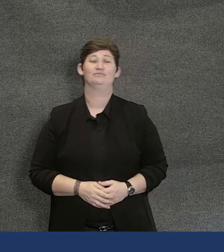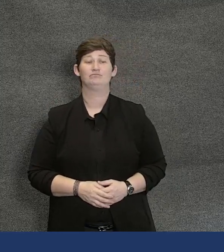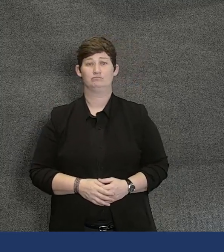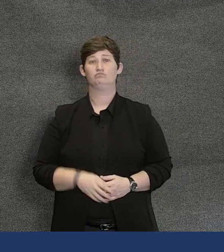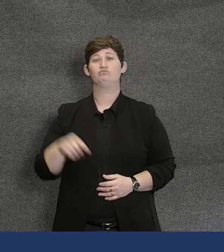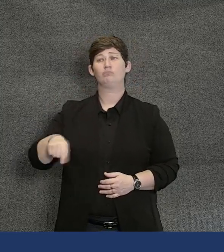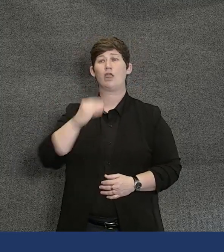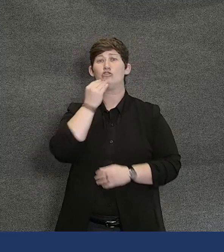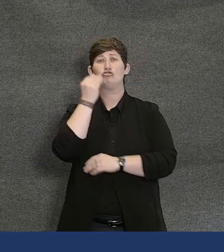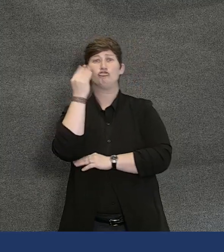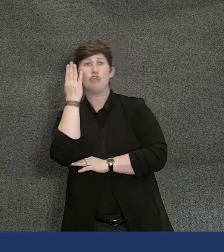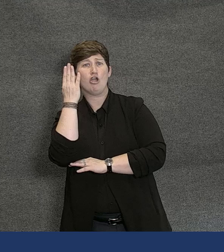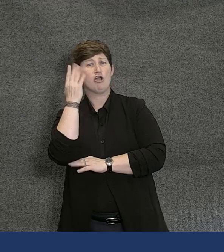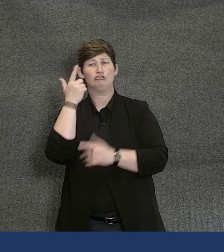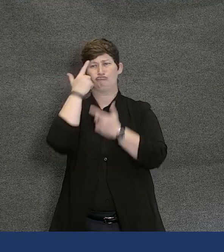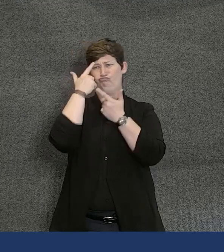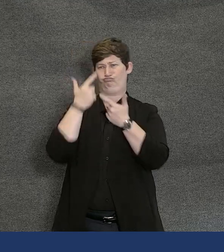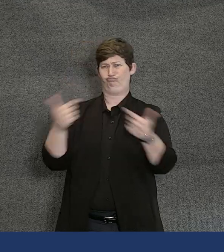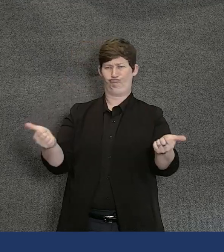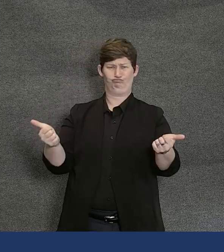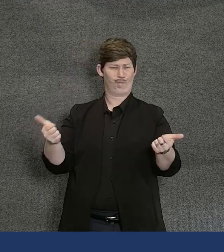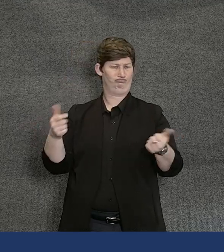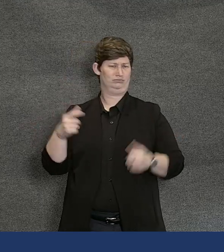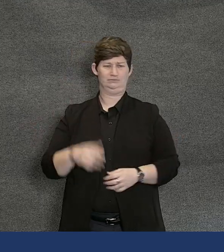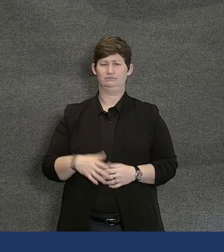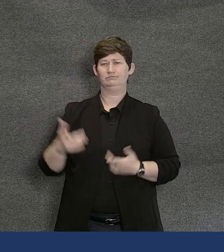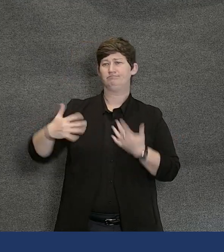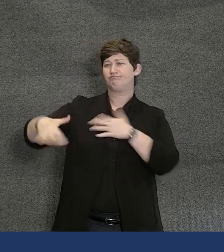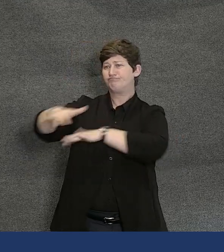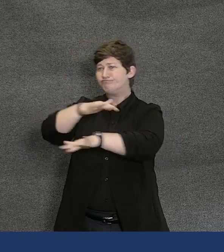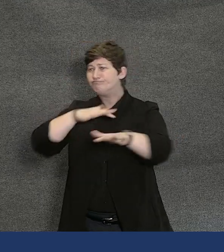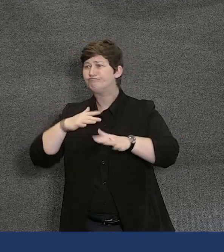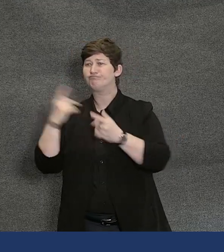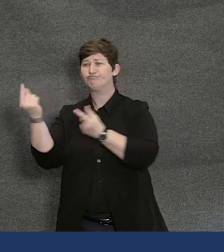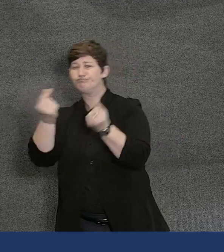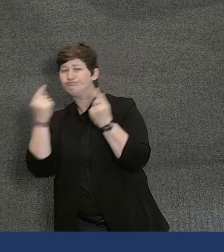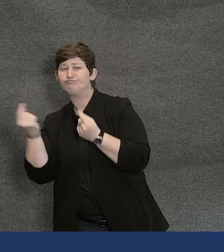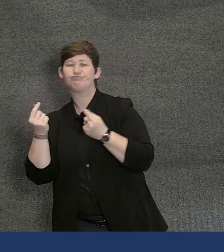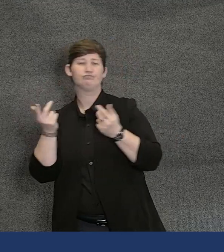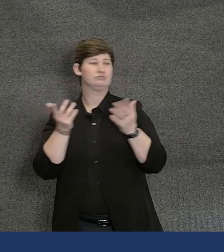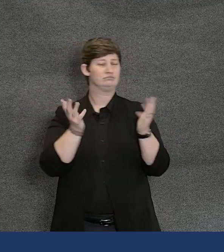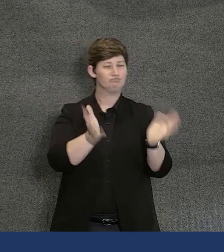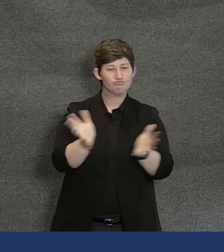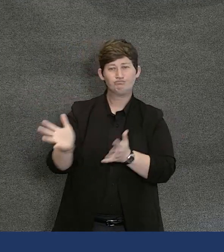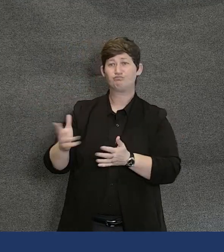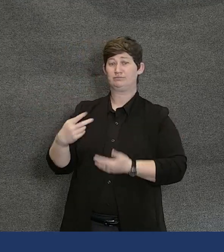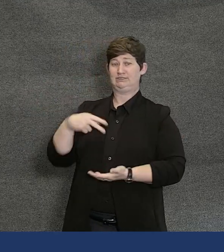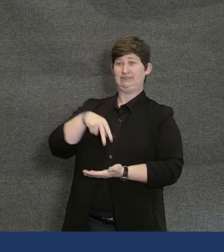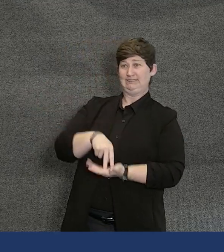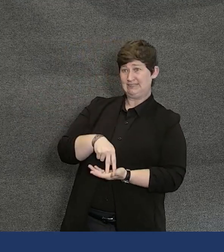Feel free to move around as needed. Take breaks. Standing if you are able or moving about in the room